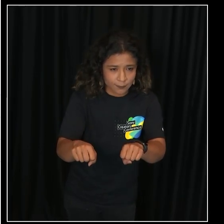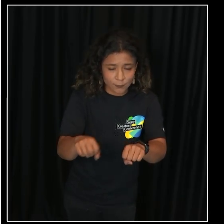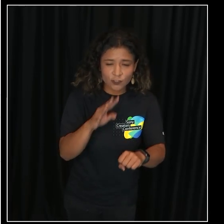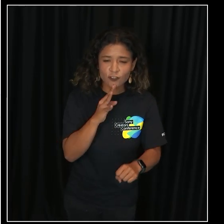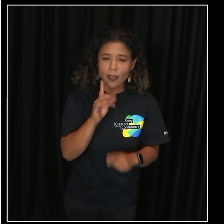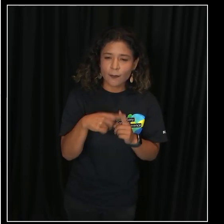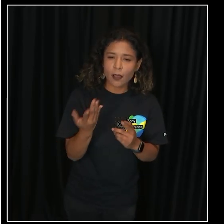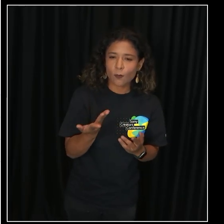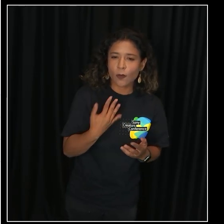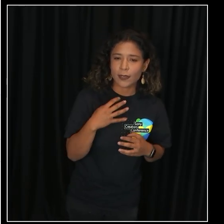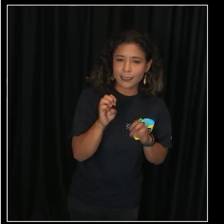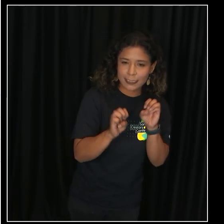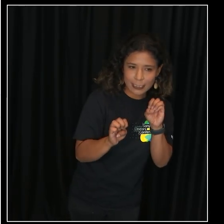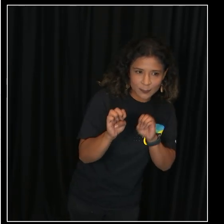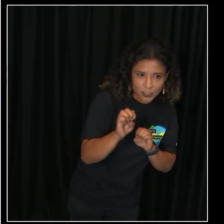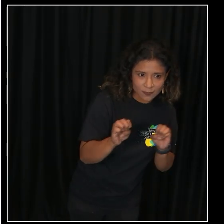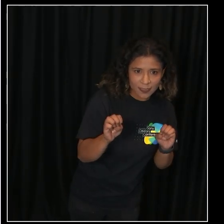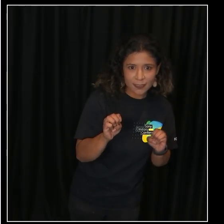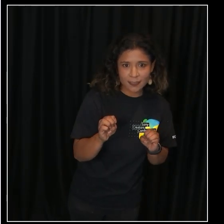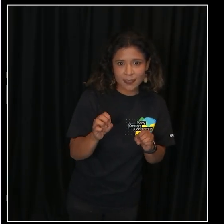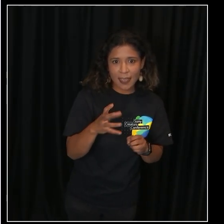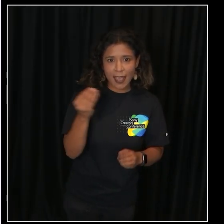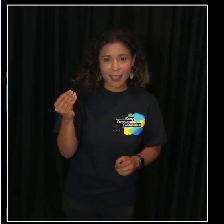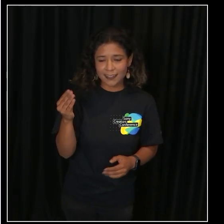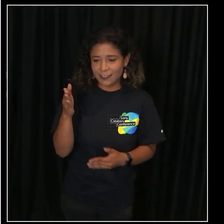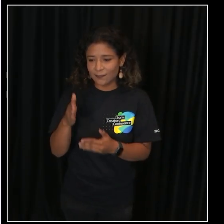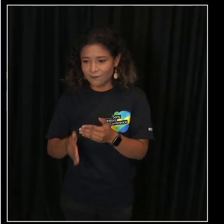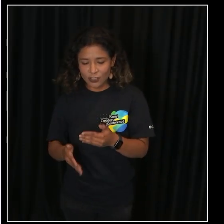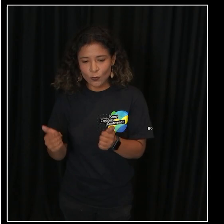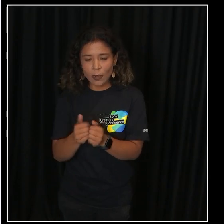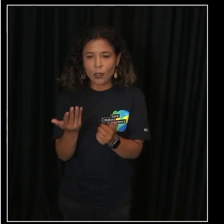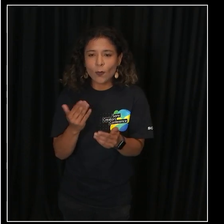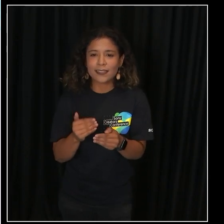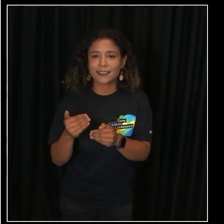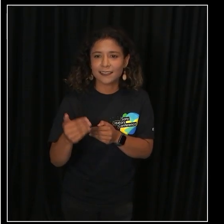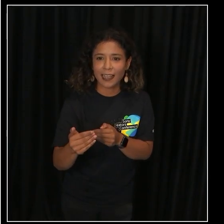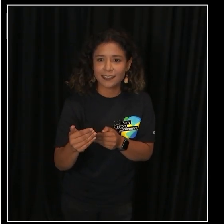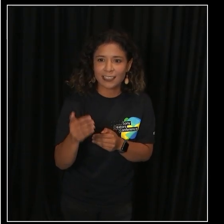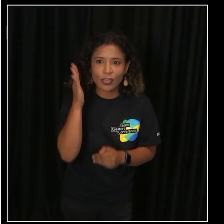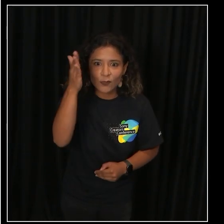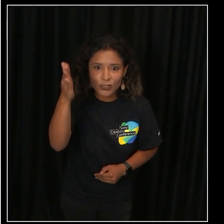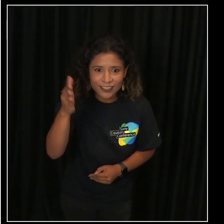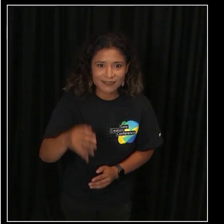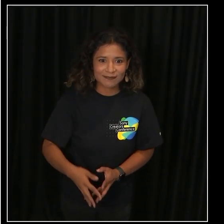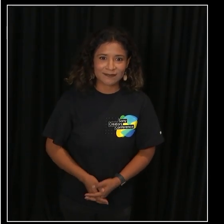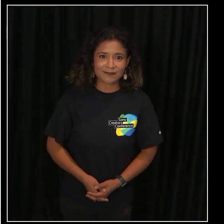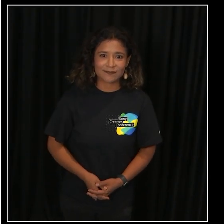and some of our learnings and we'll cap it off with what's next. So my name is Logan Olsen.